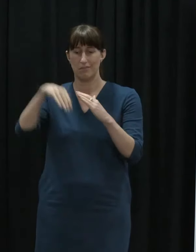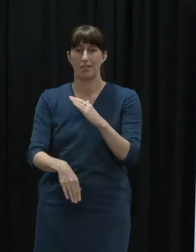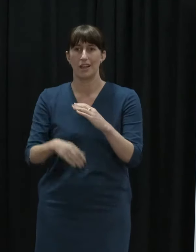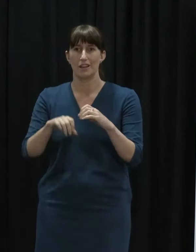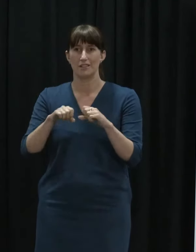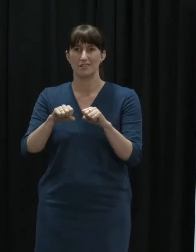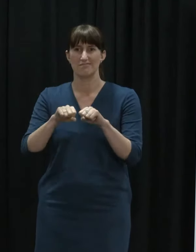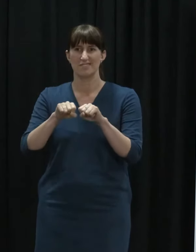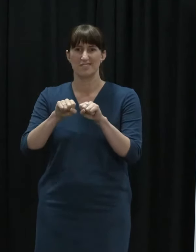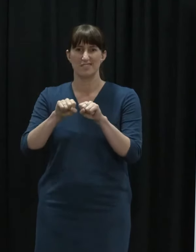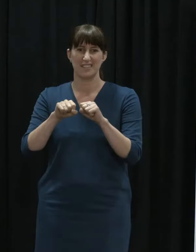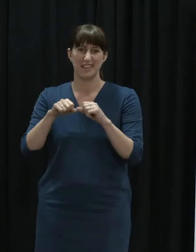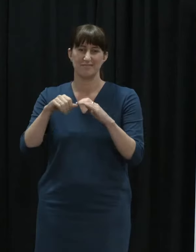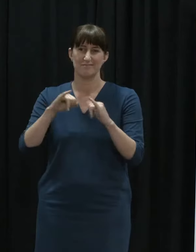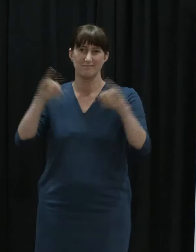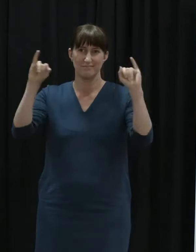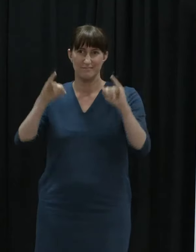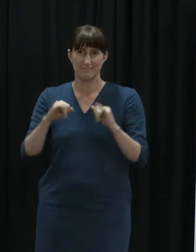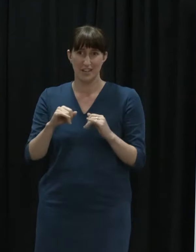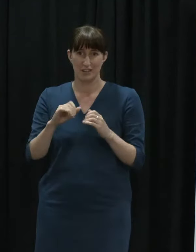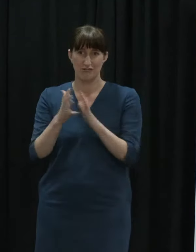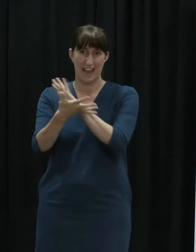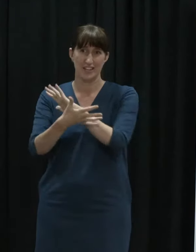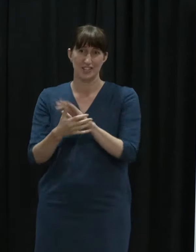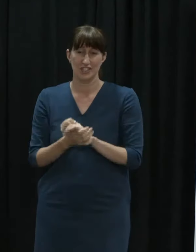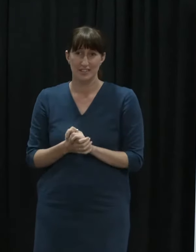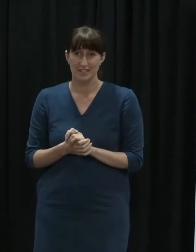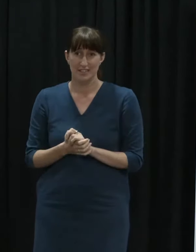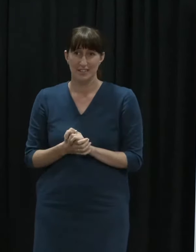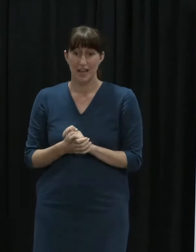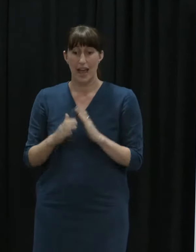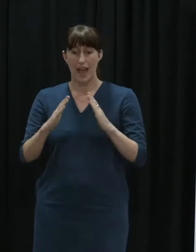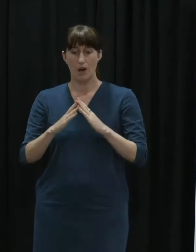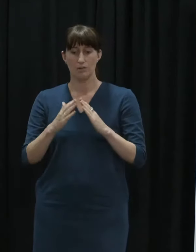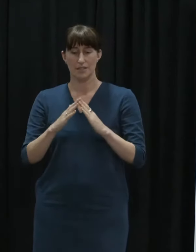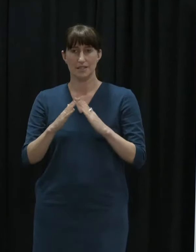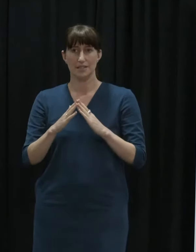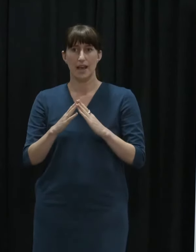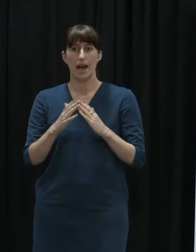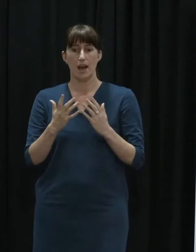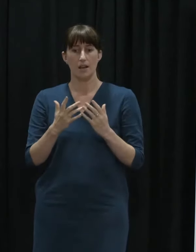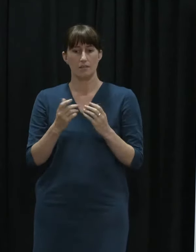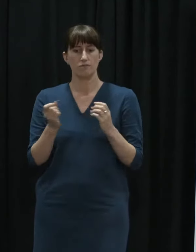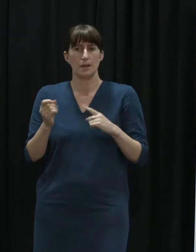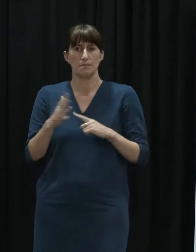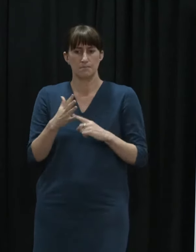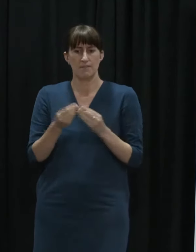being argued here, no one wants to see our housing market cras. It still represents the single